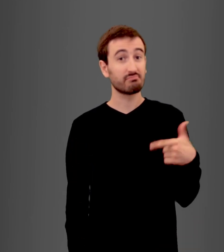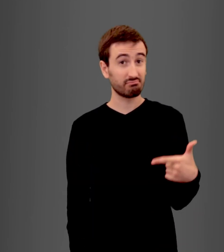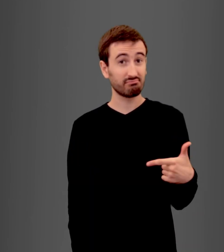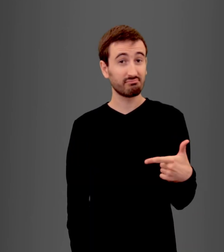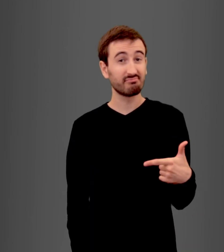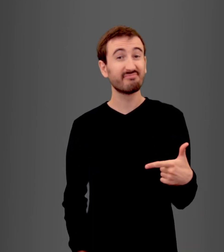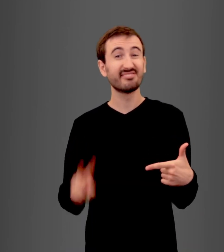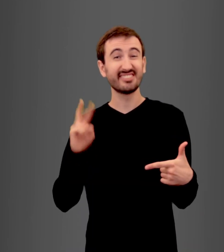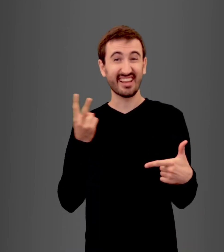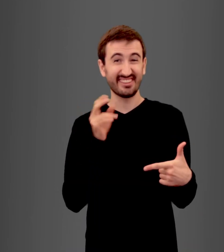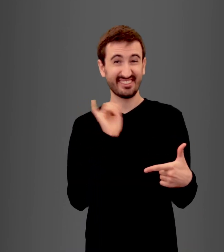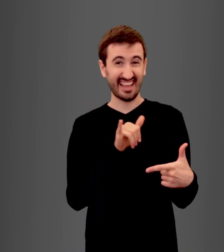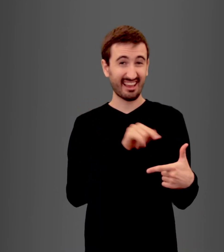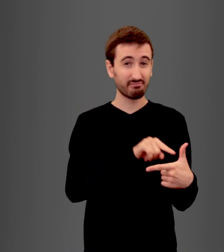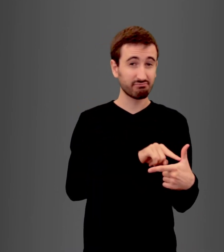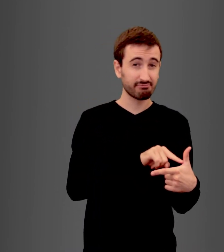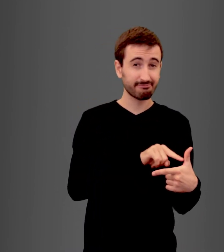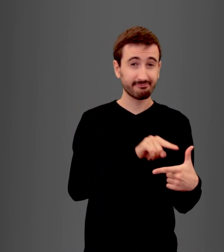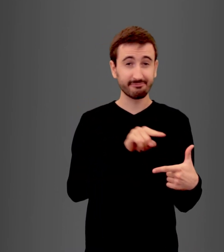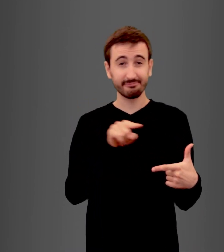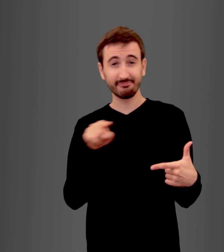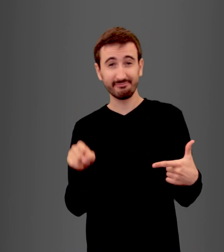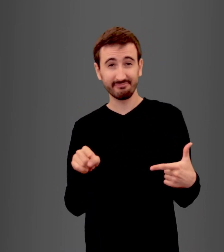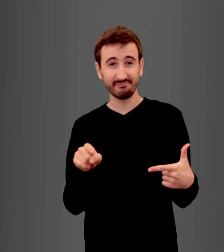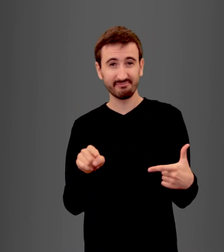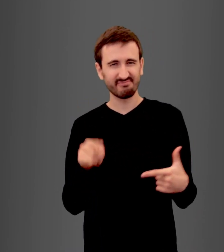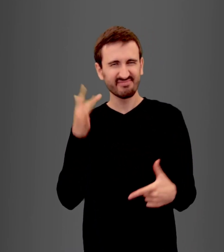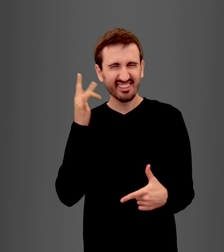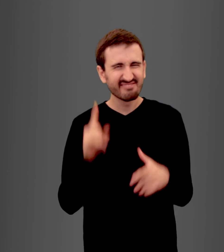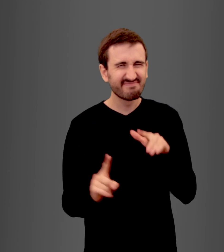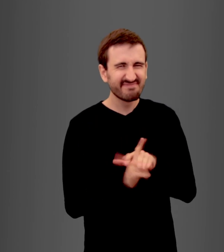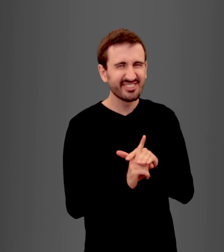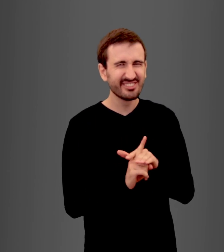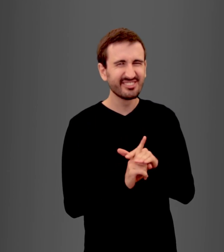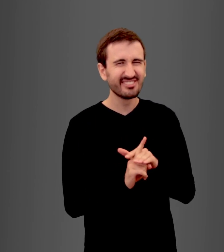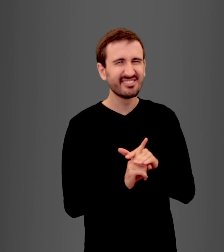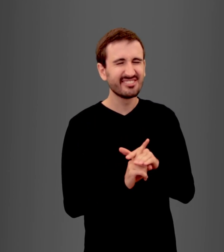Now we look at the broad curve. Where does this come from?